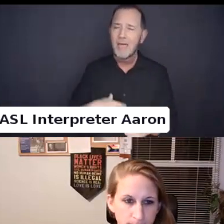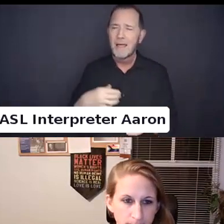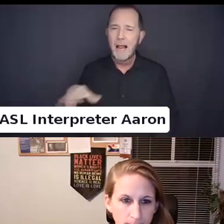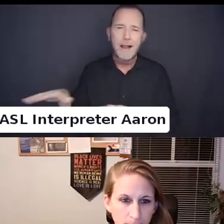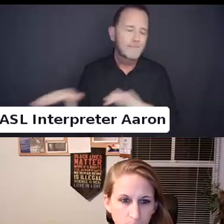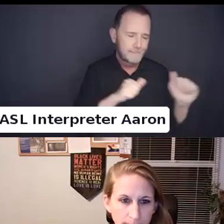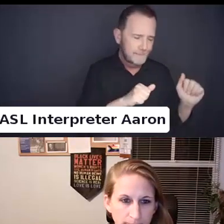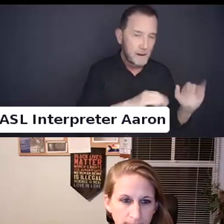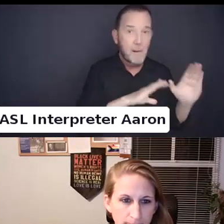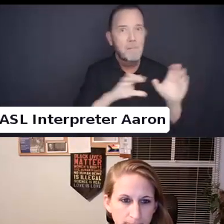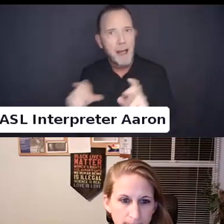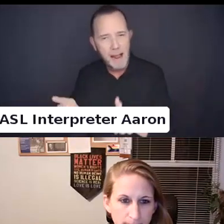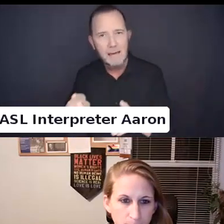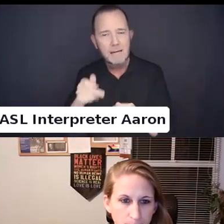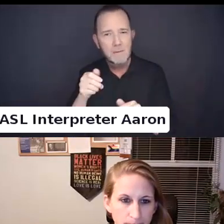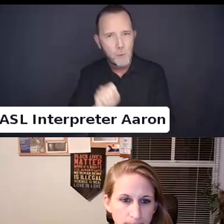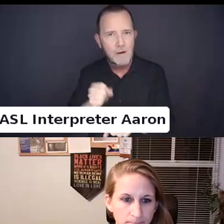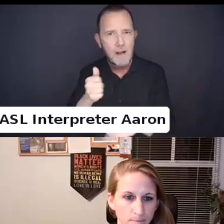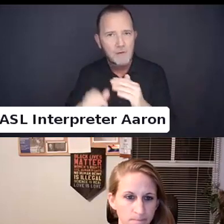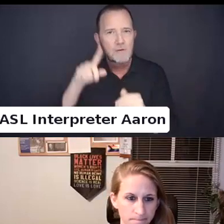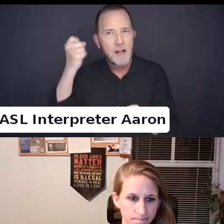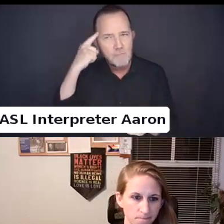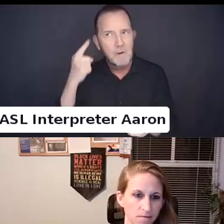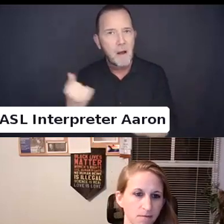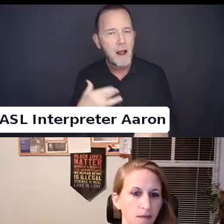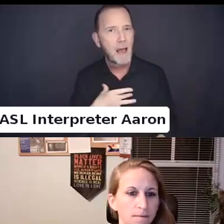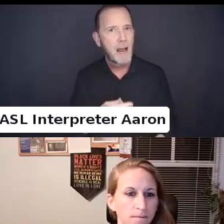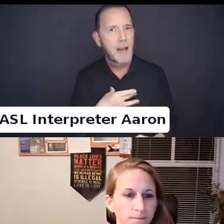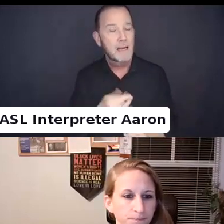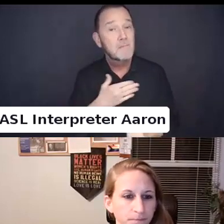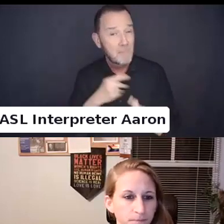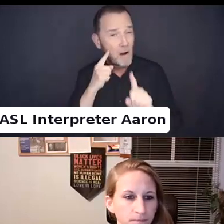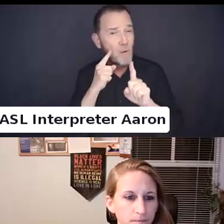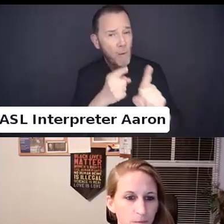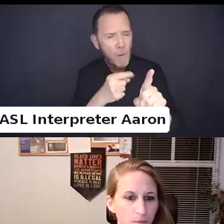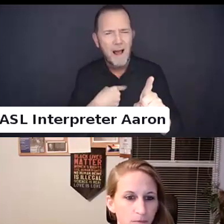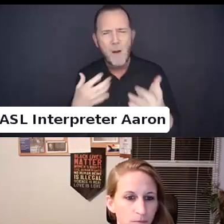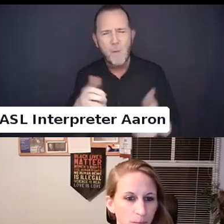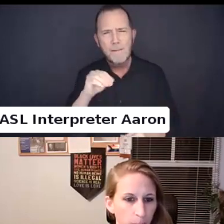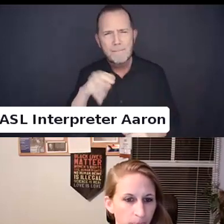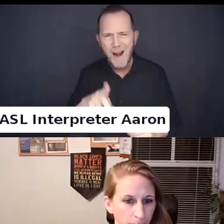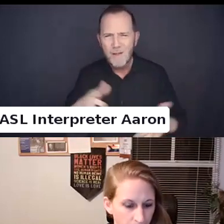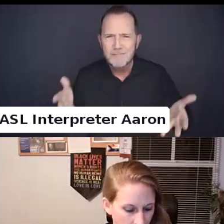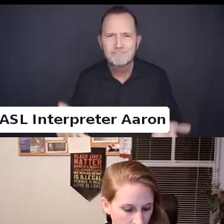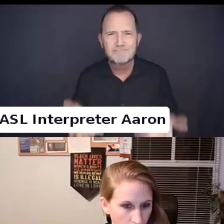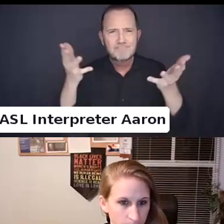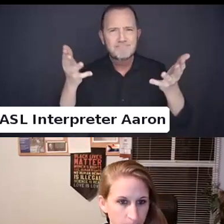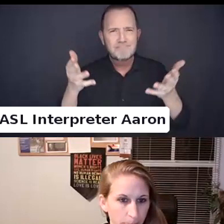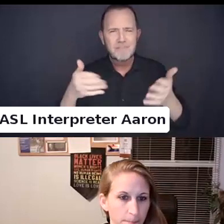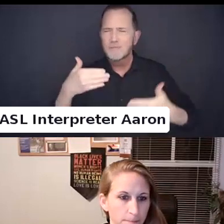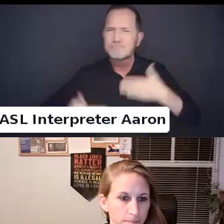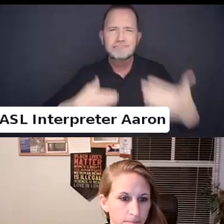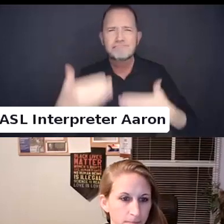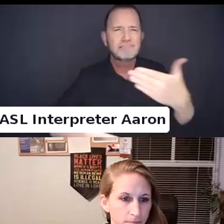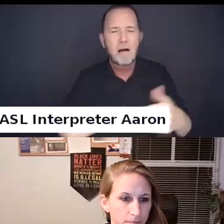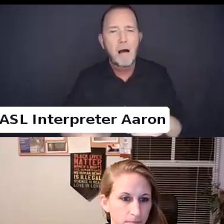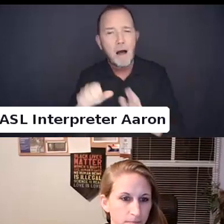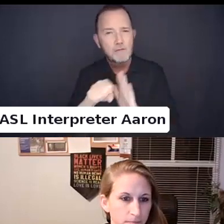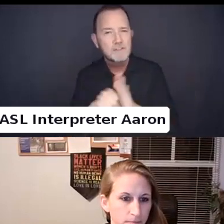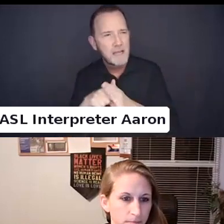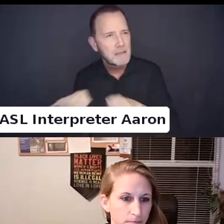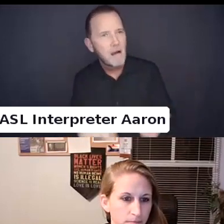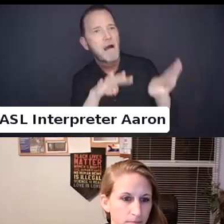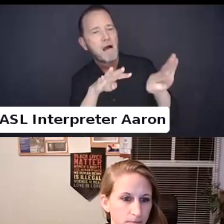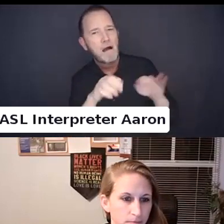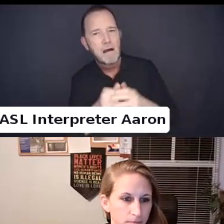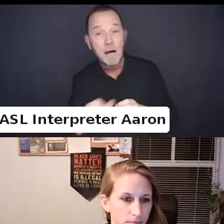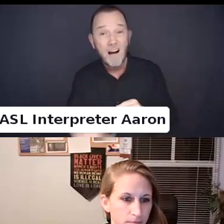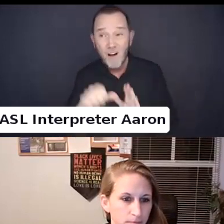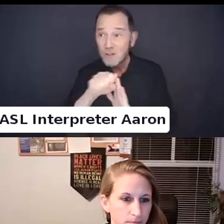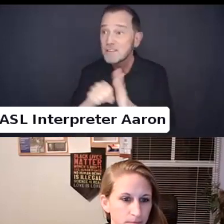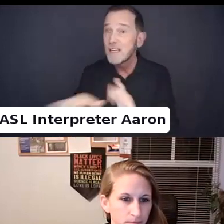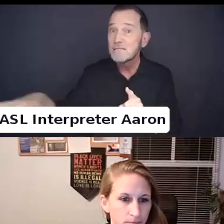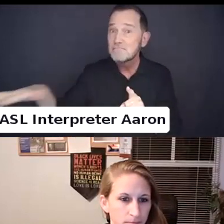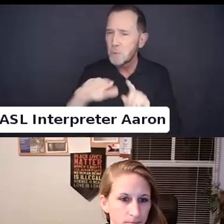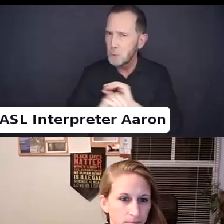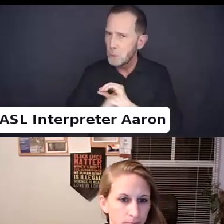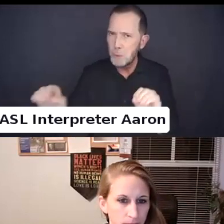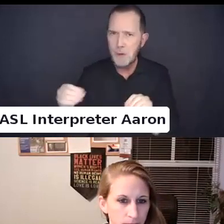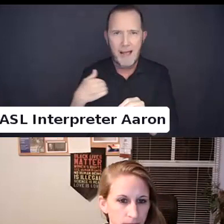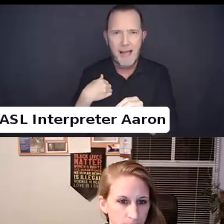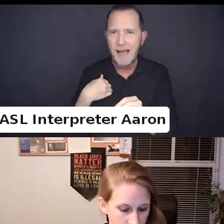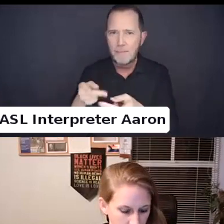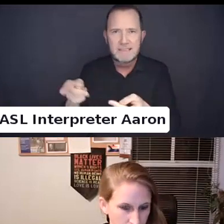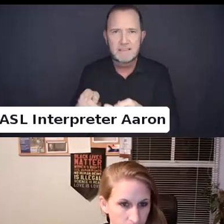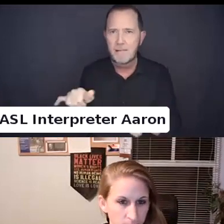At least it is created by the legislature.